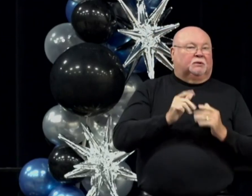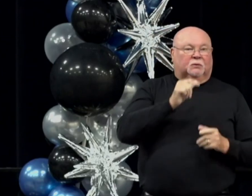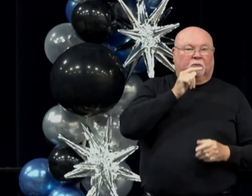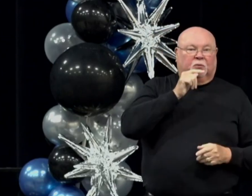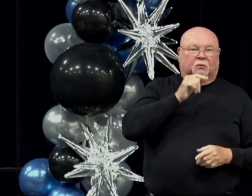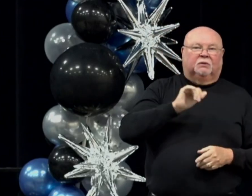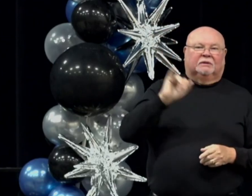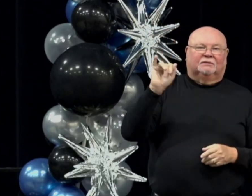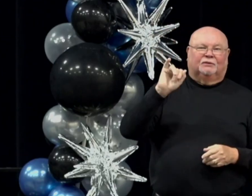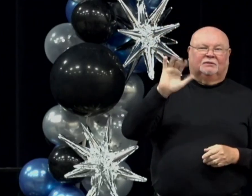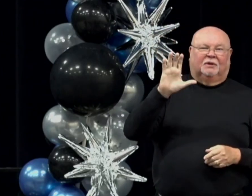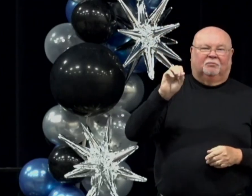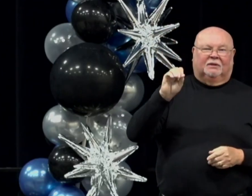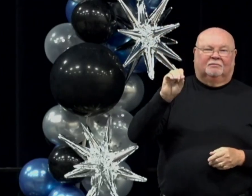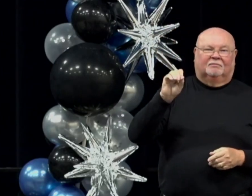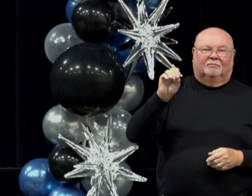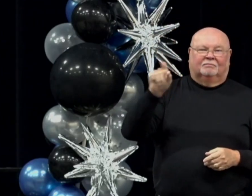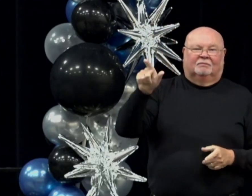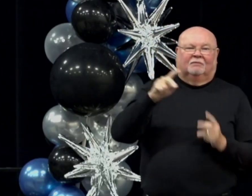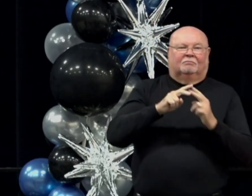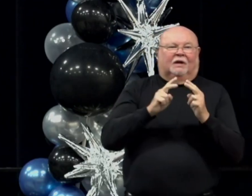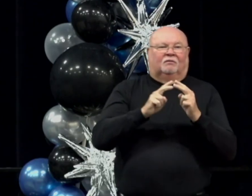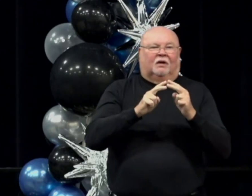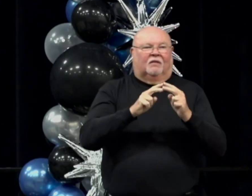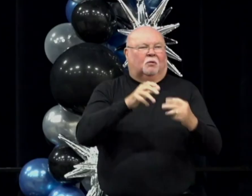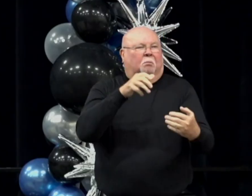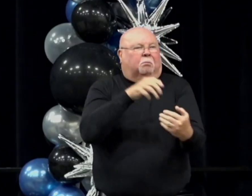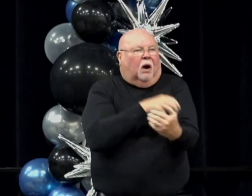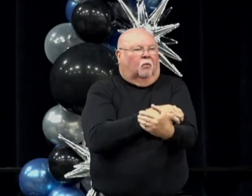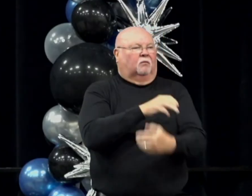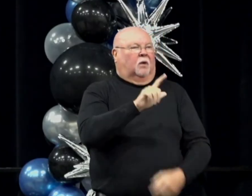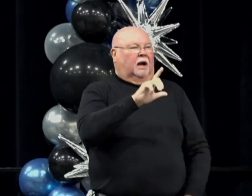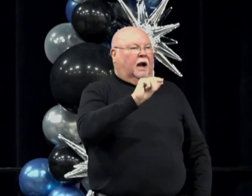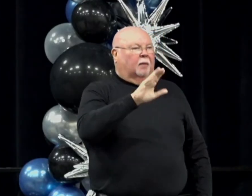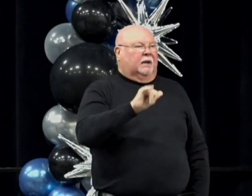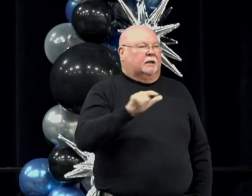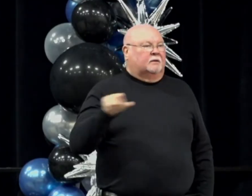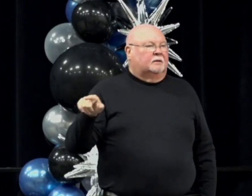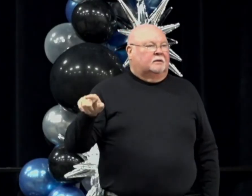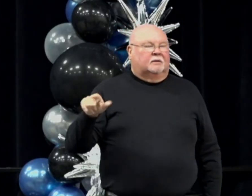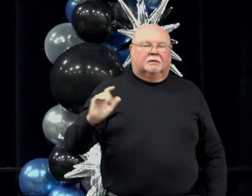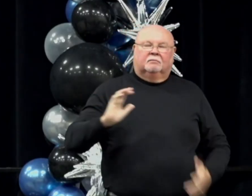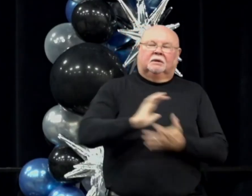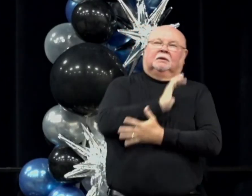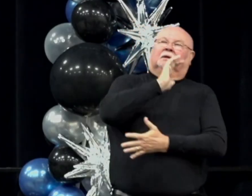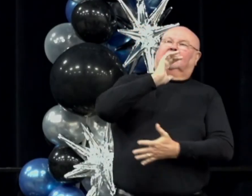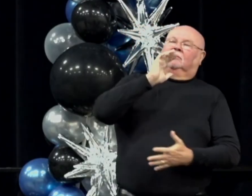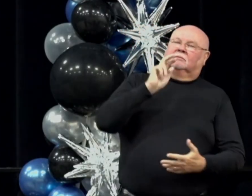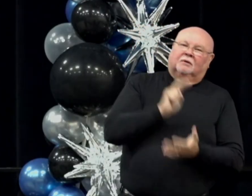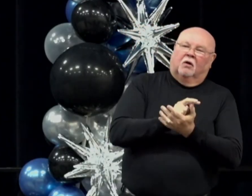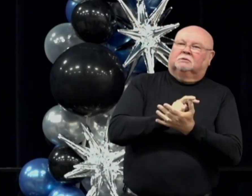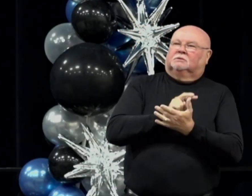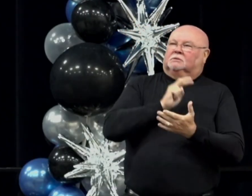who were there to push back every time. They have a very powerful lobby. They pushed back